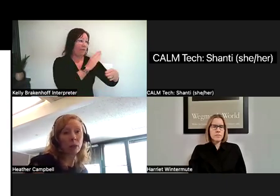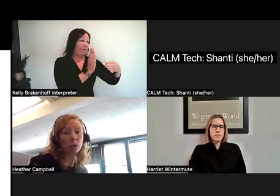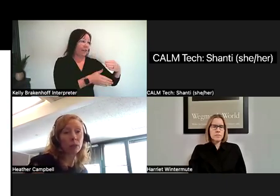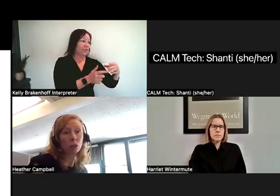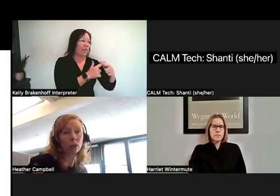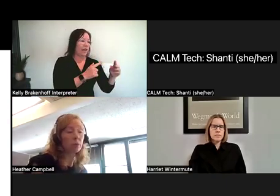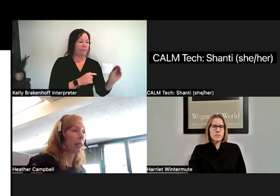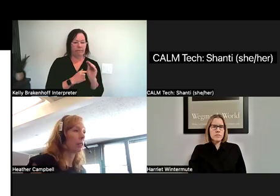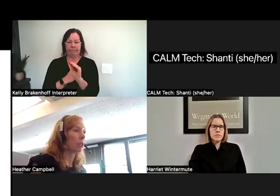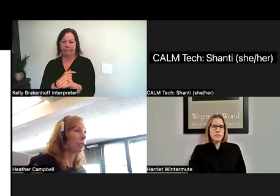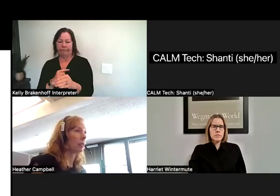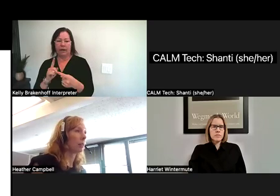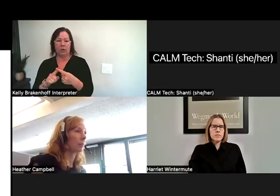and move it to the completed sheet.